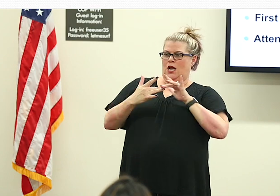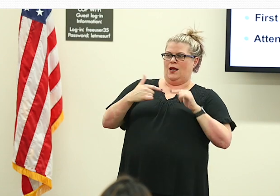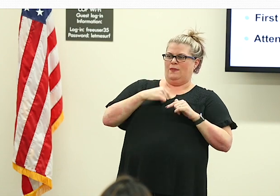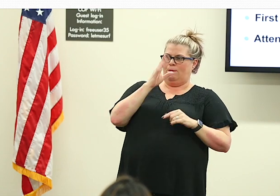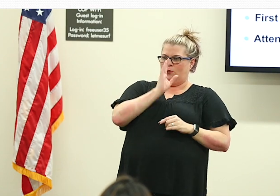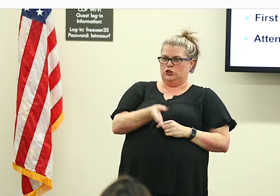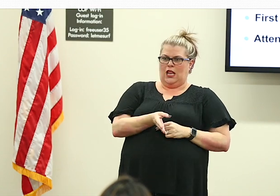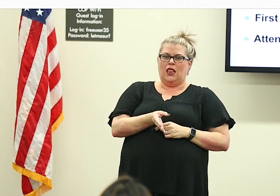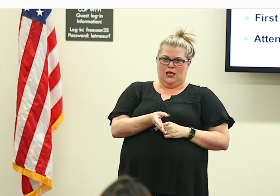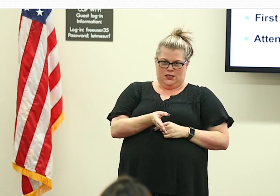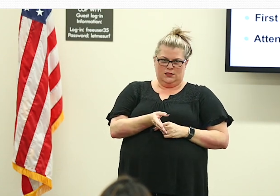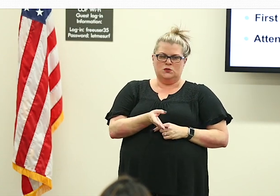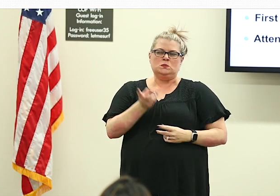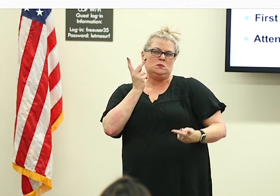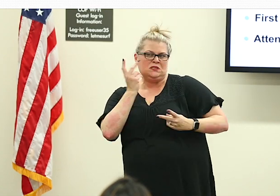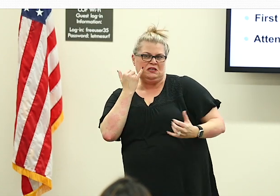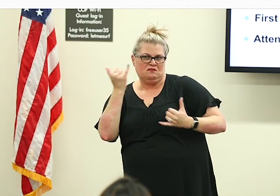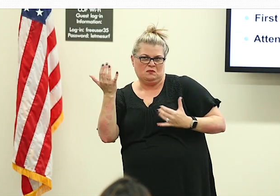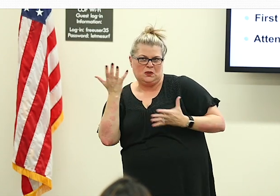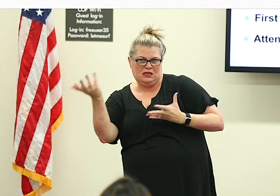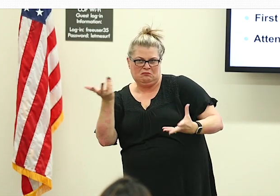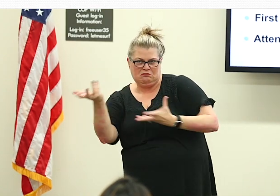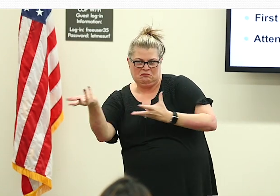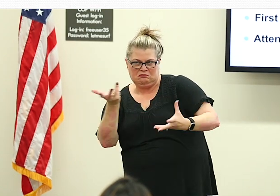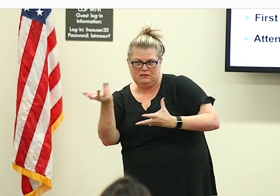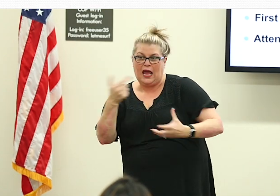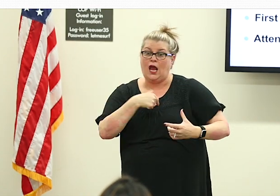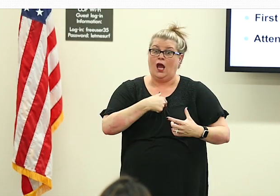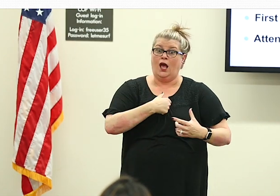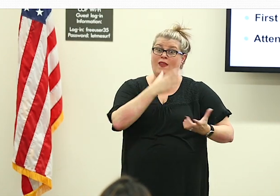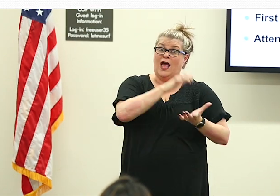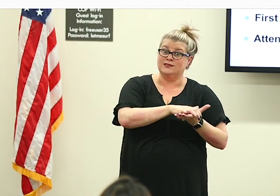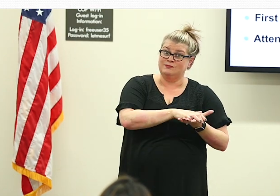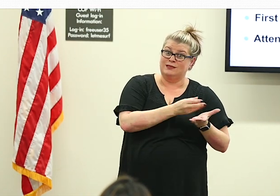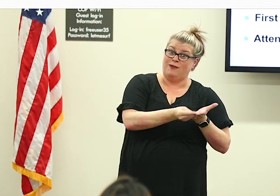as a first-time home buyer. There is a required down payment